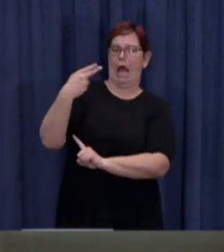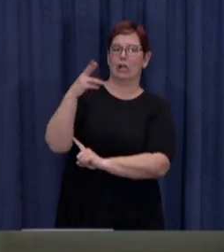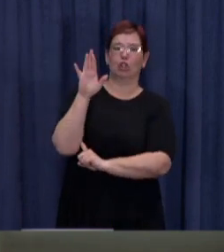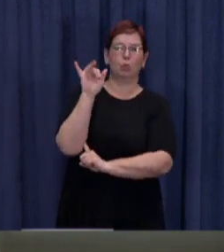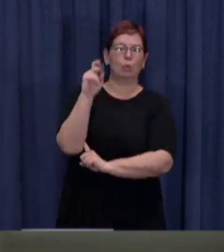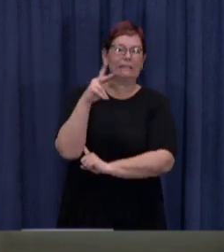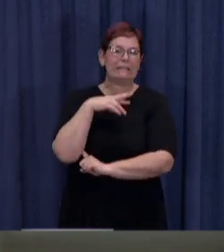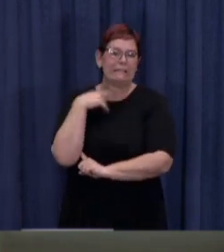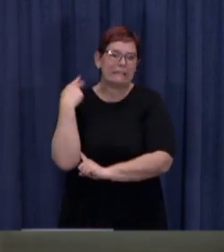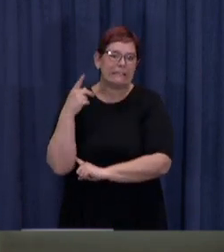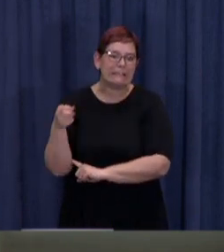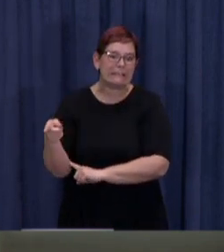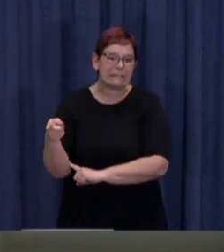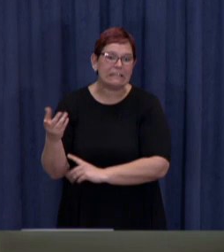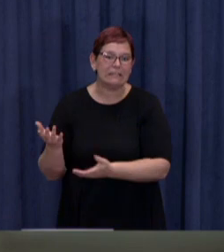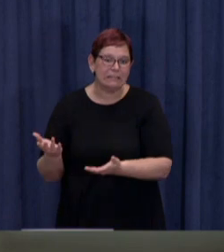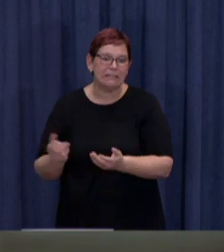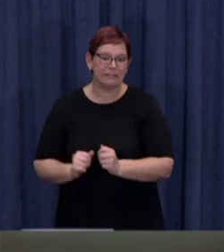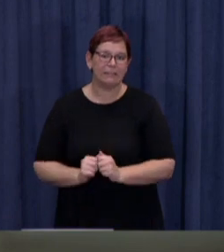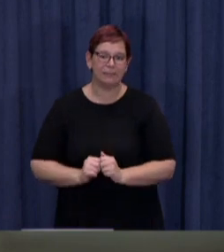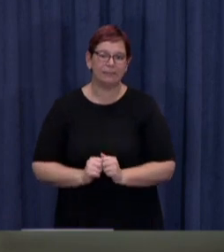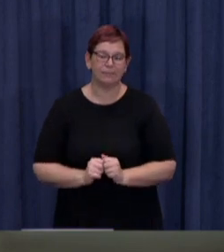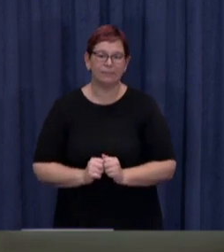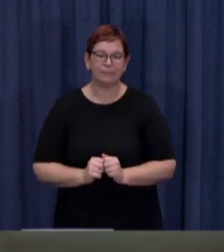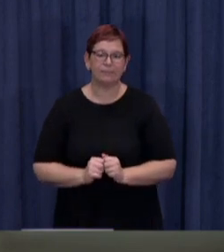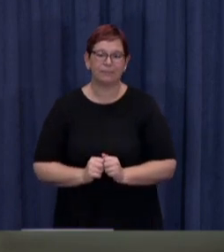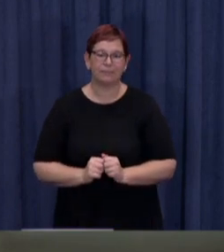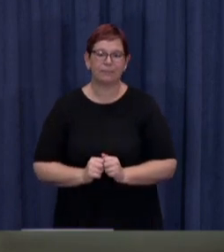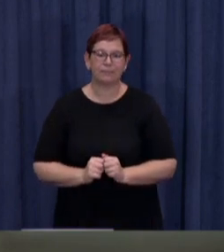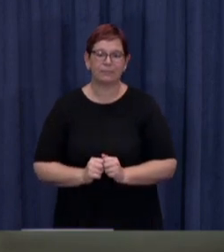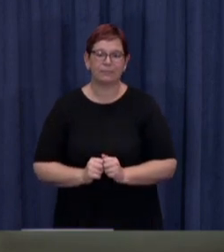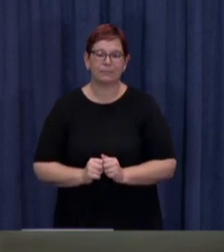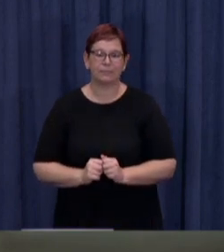no follow up thank you David David Ryder from the Star